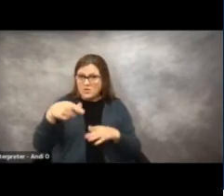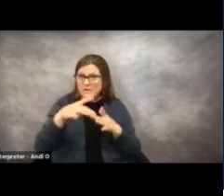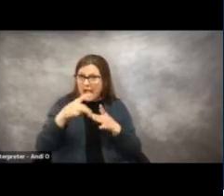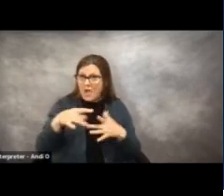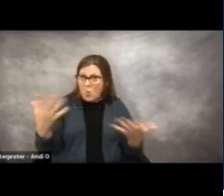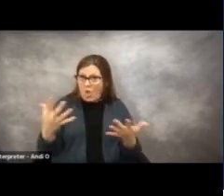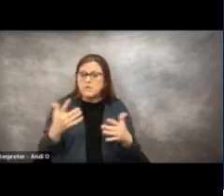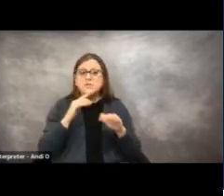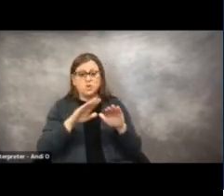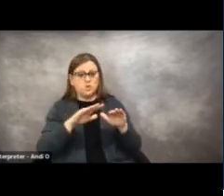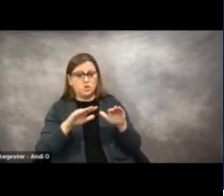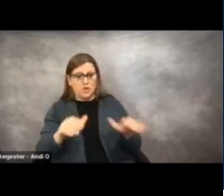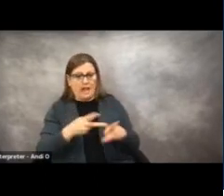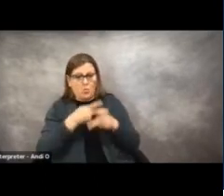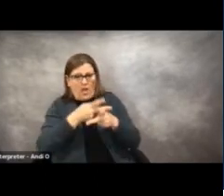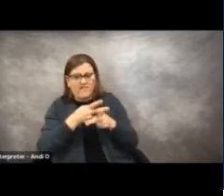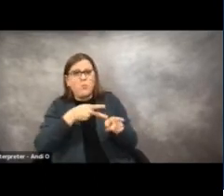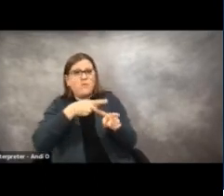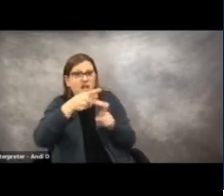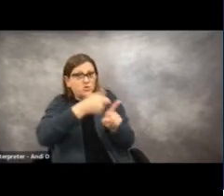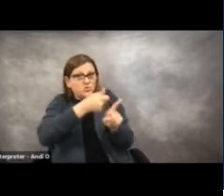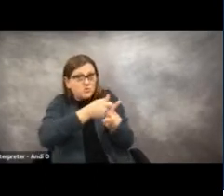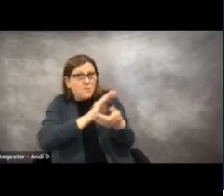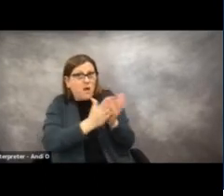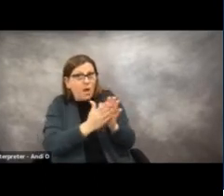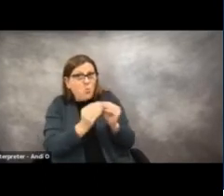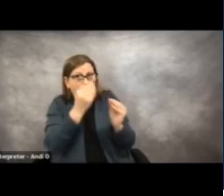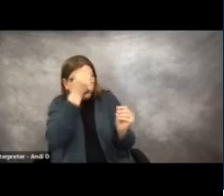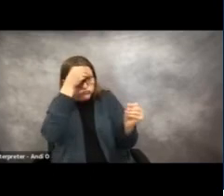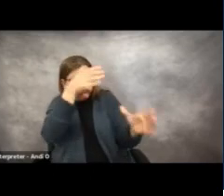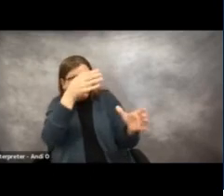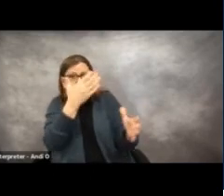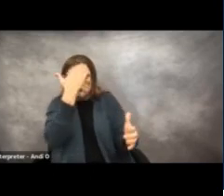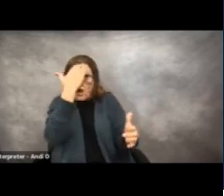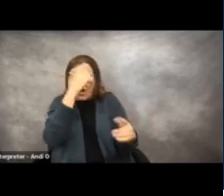welfare professionals to become brain injury informed, and provides information and